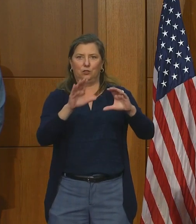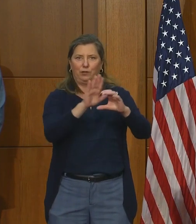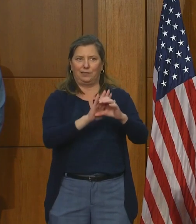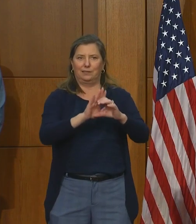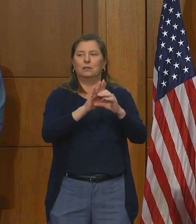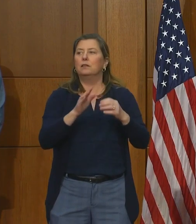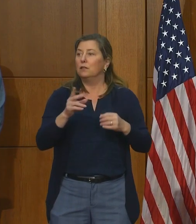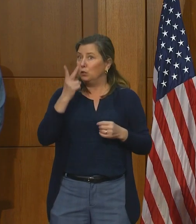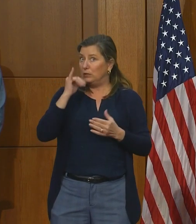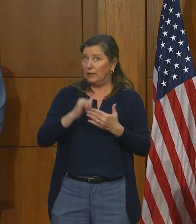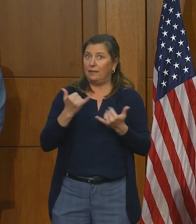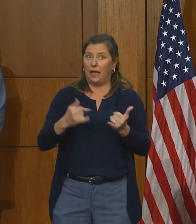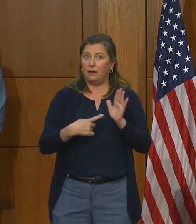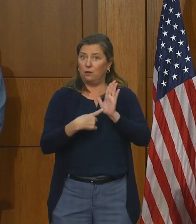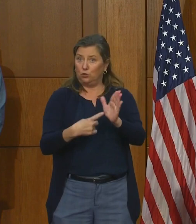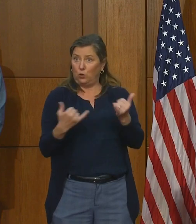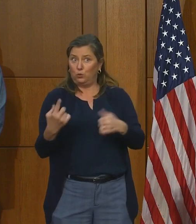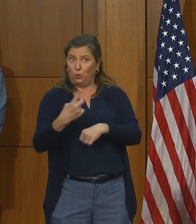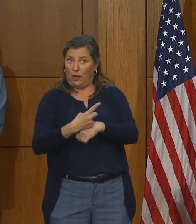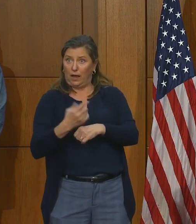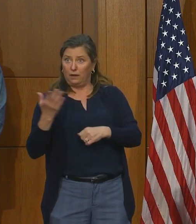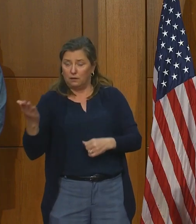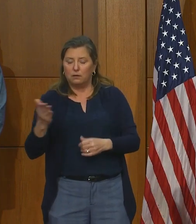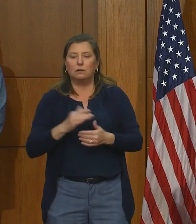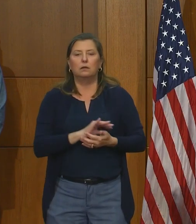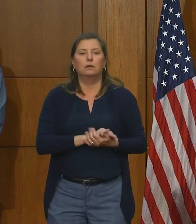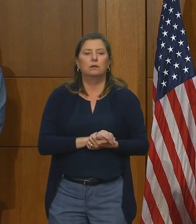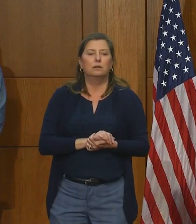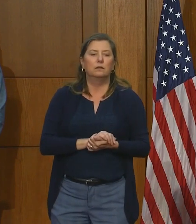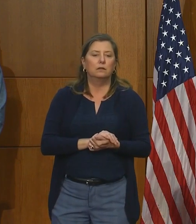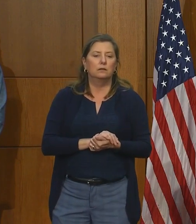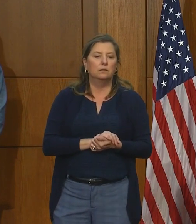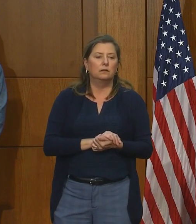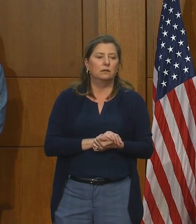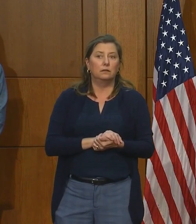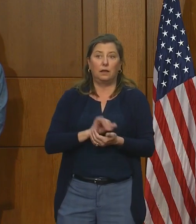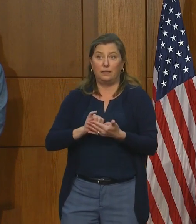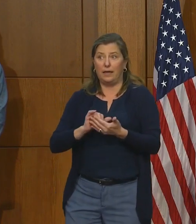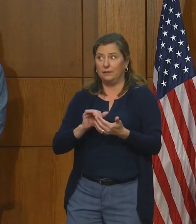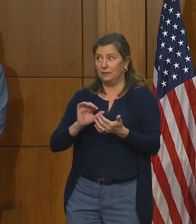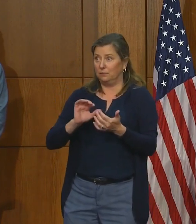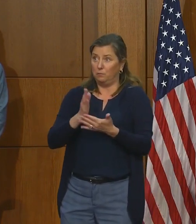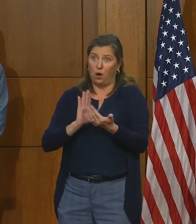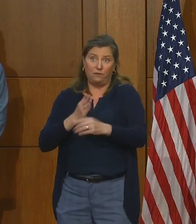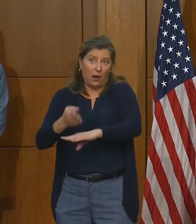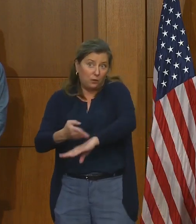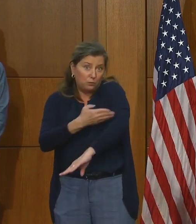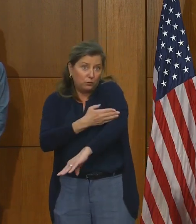A LOCALITY AND HEALTH DISTRICT BASIS WHICH YOU SEE NOW